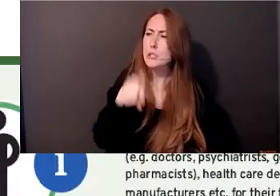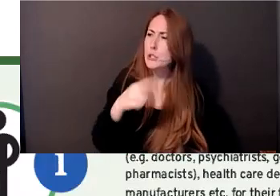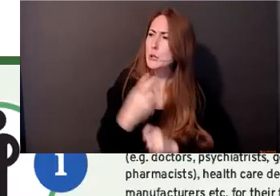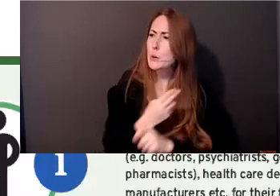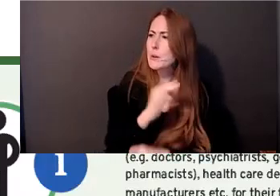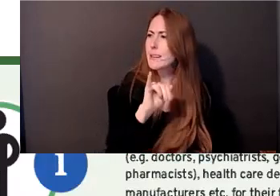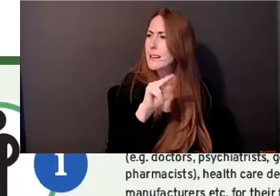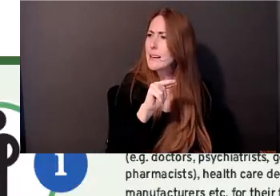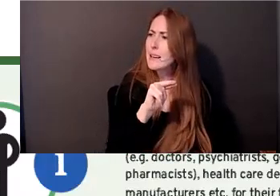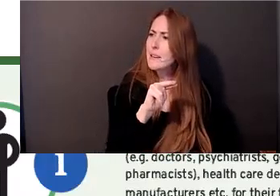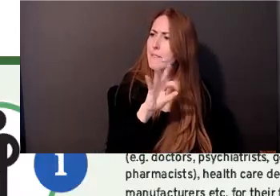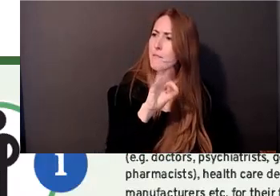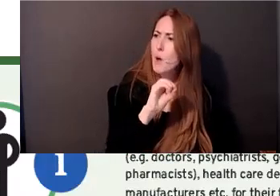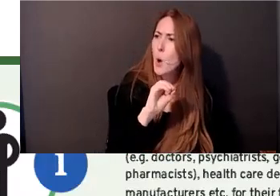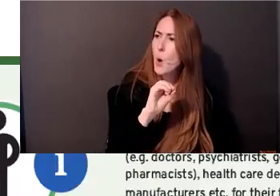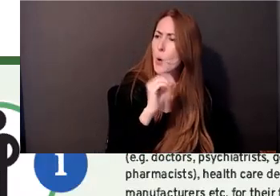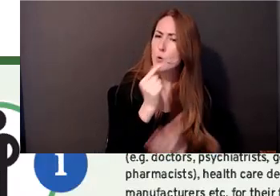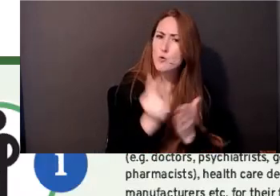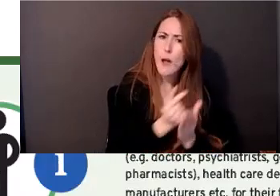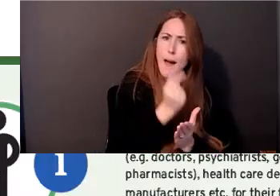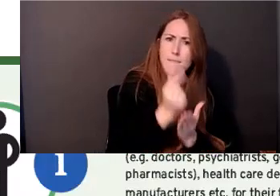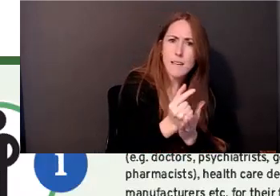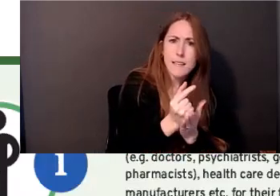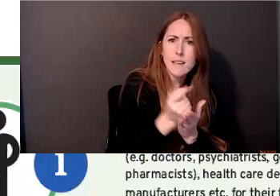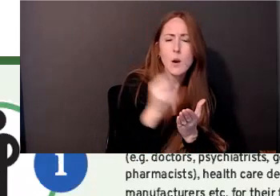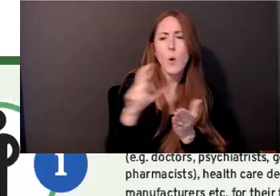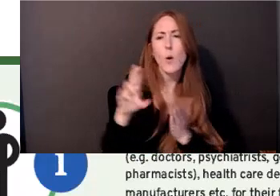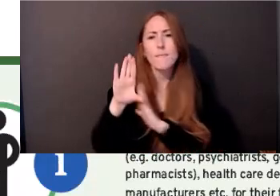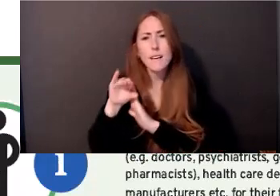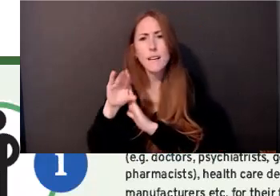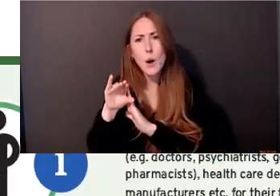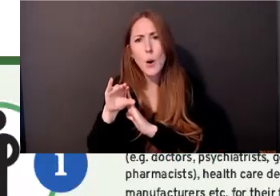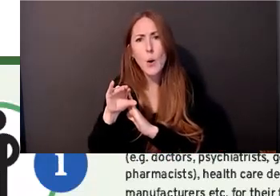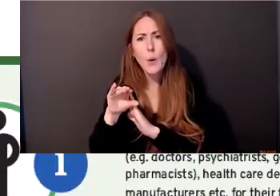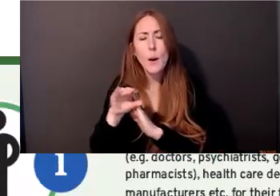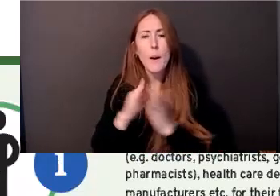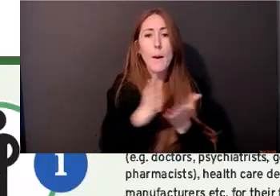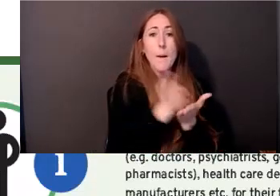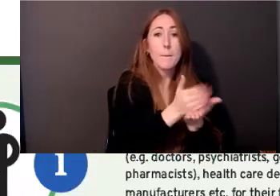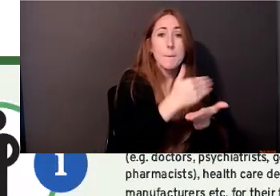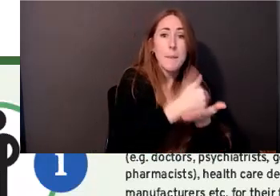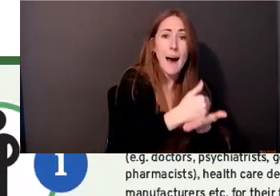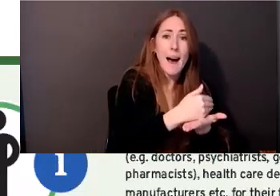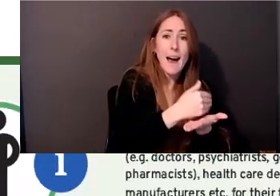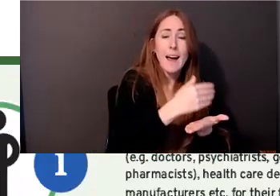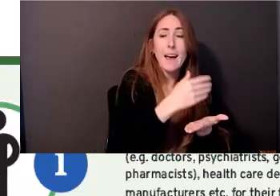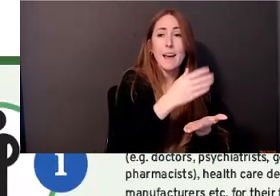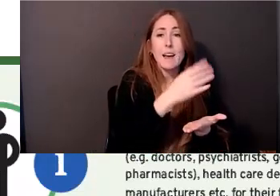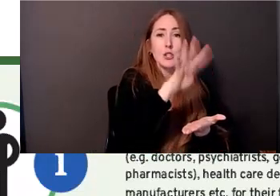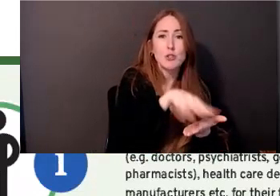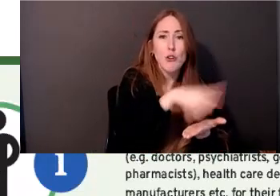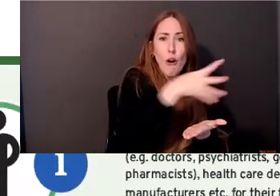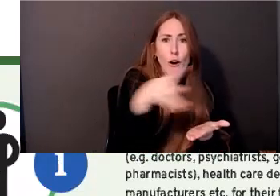whether we should be using a pie chart or a bar chart. We wanted to review the literature first